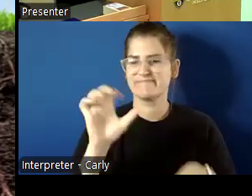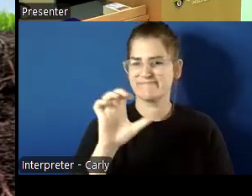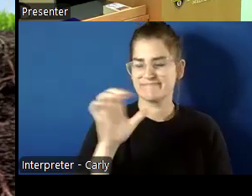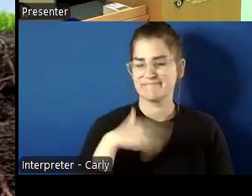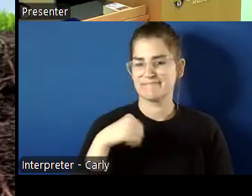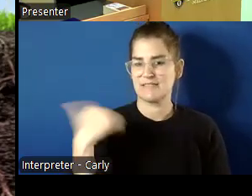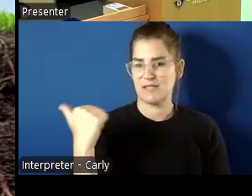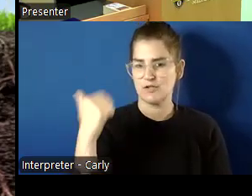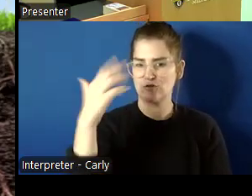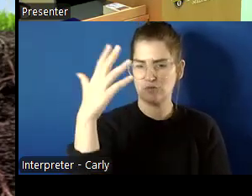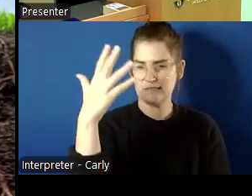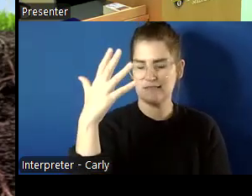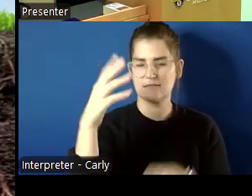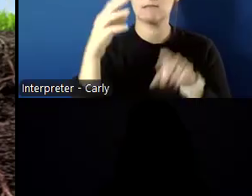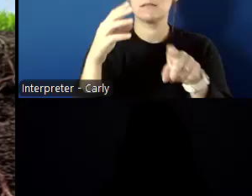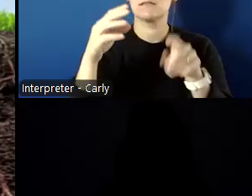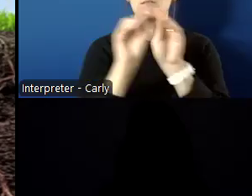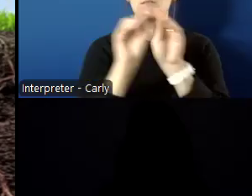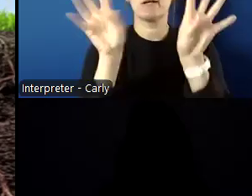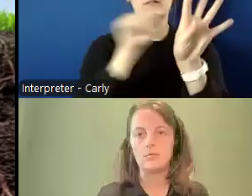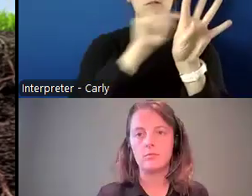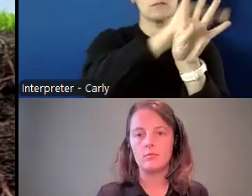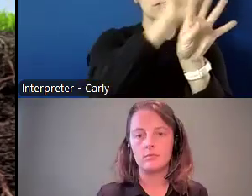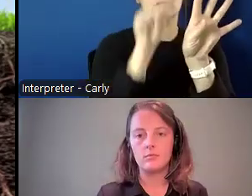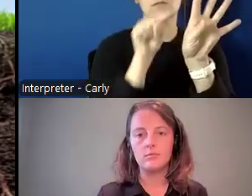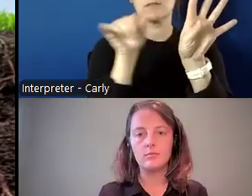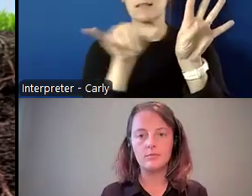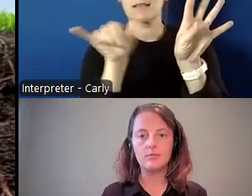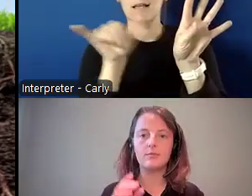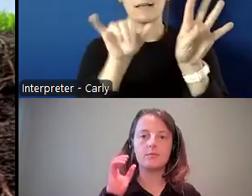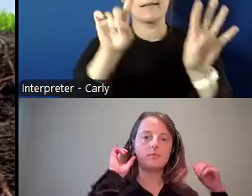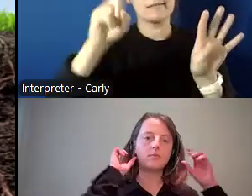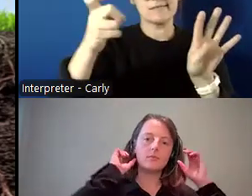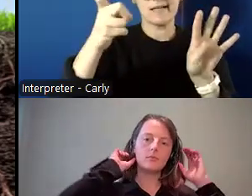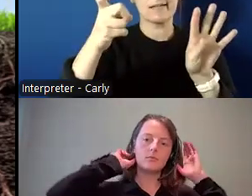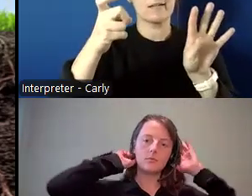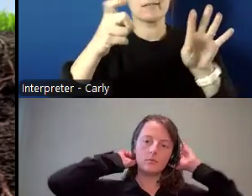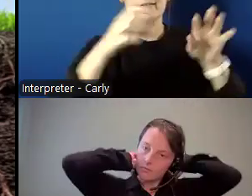I present the branches as the kind of like the the diagnostic category and then the leaves